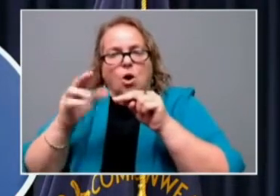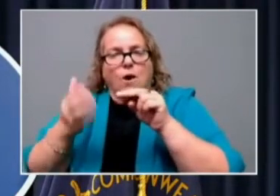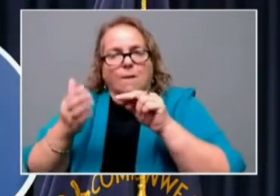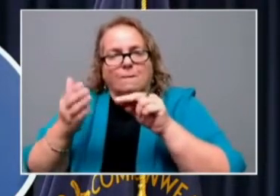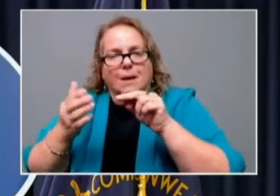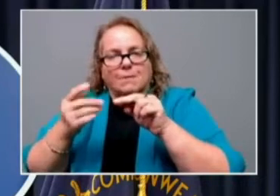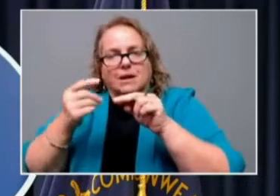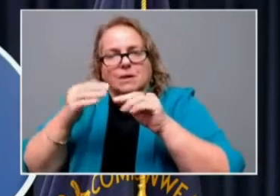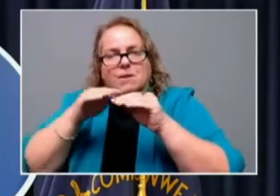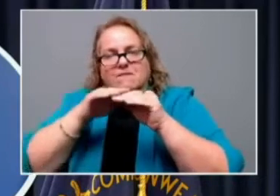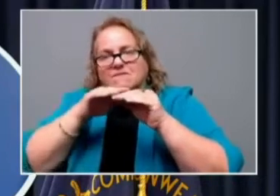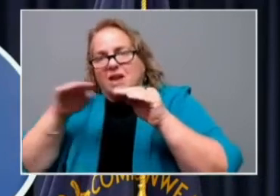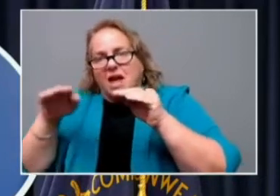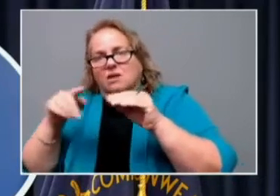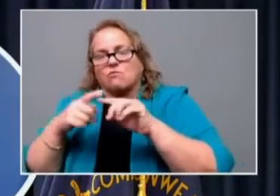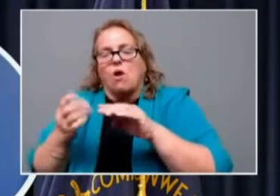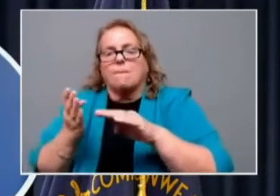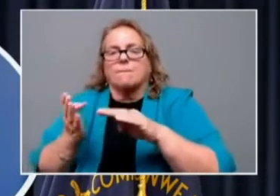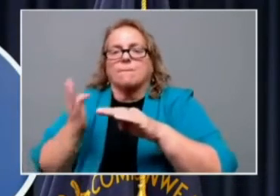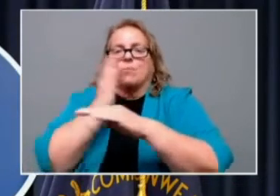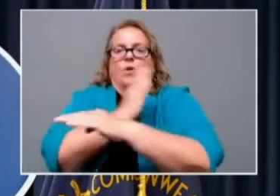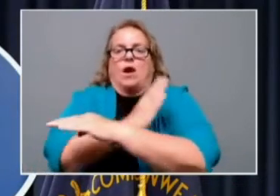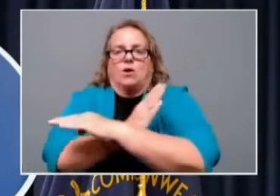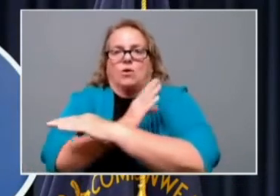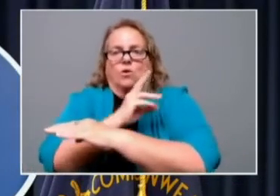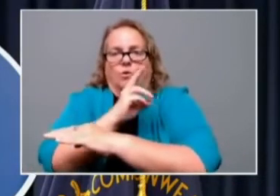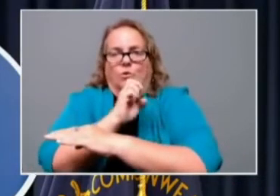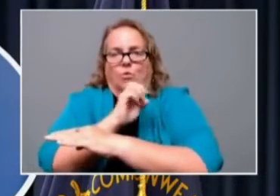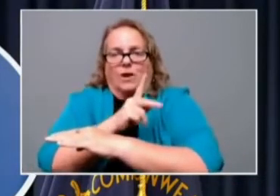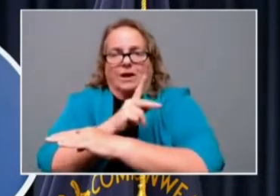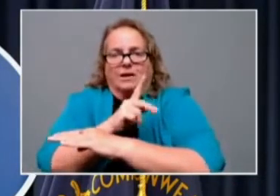prior week. But I don't, I don't see it matching the same lower level that